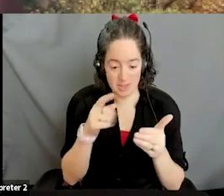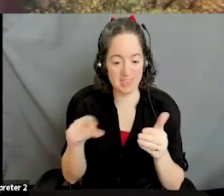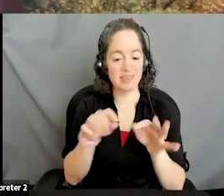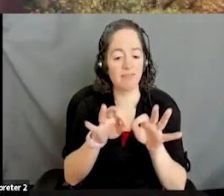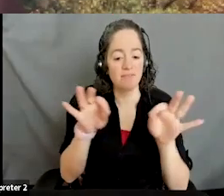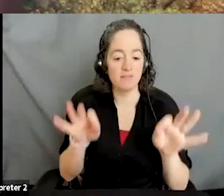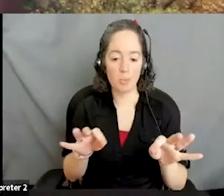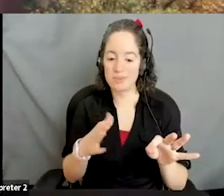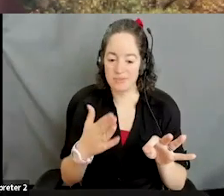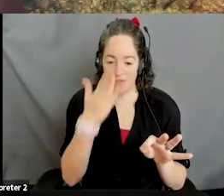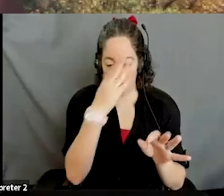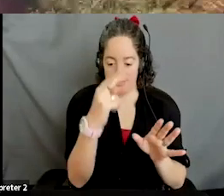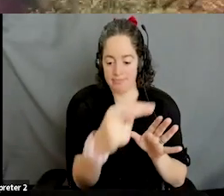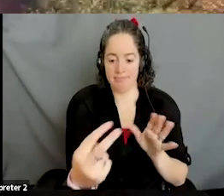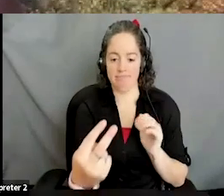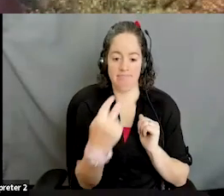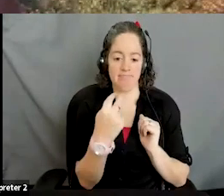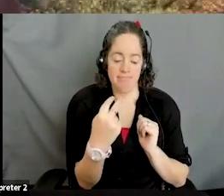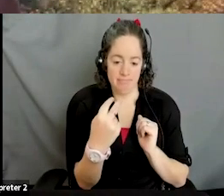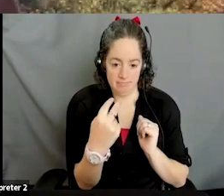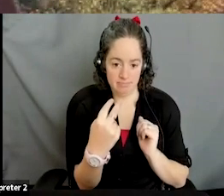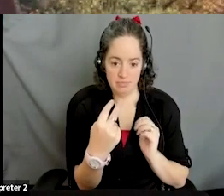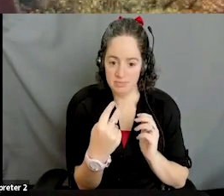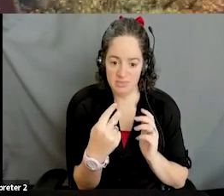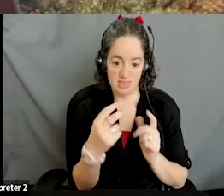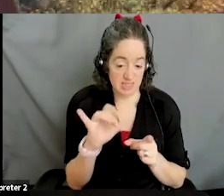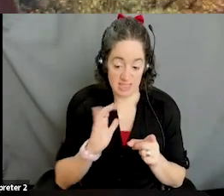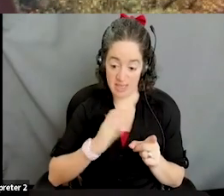Figured that this is where we can make the biggest difference for the most people